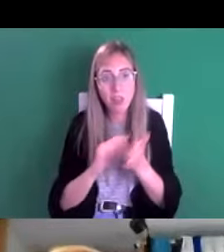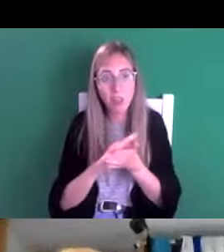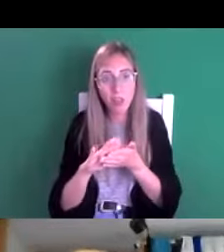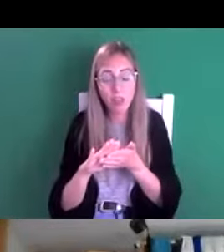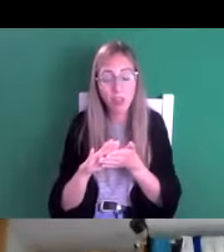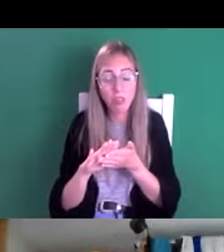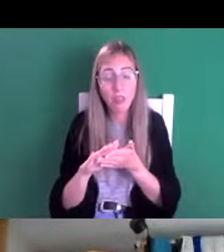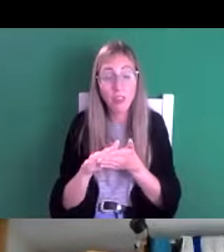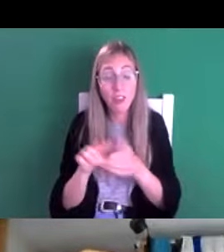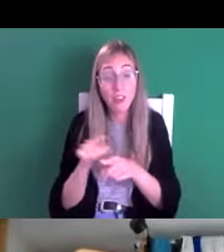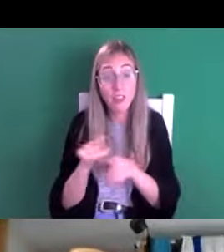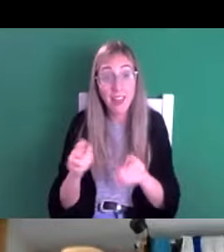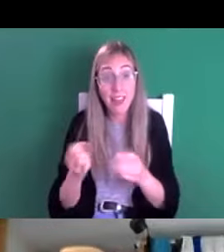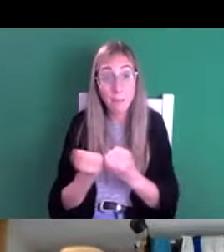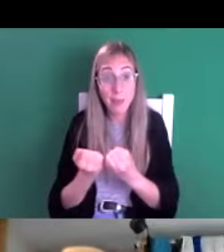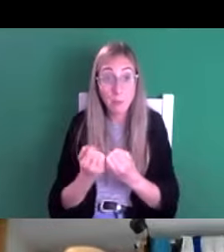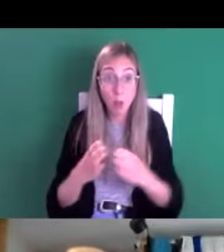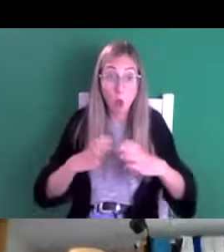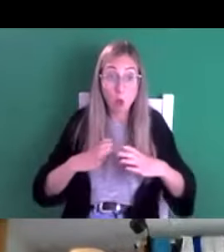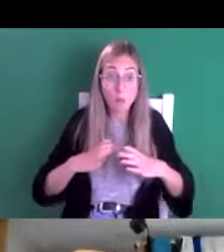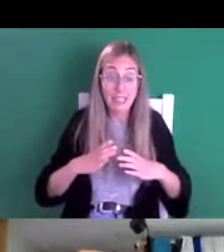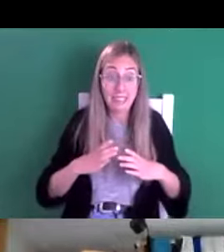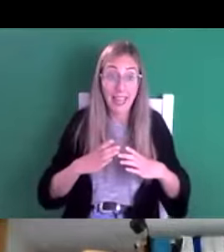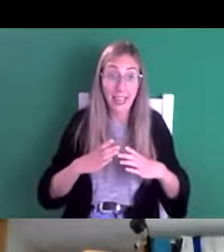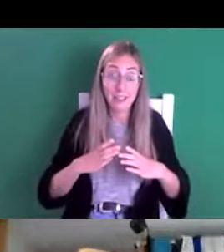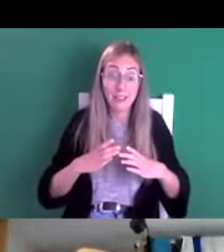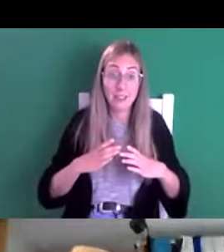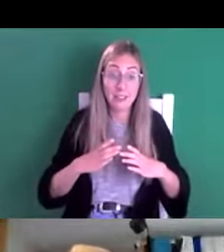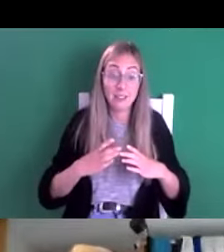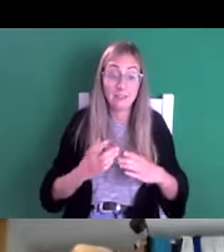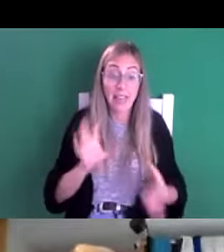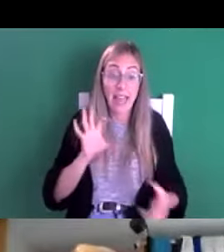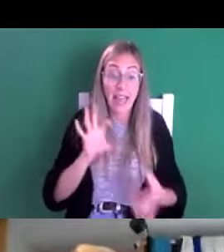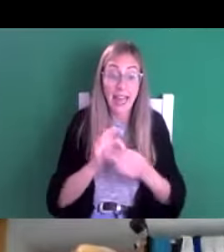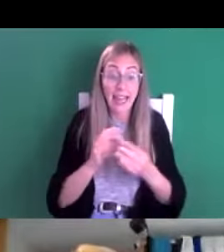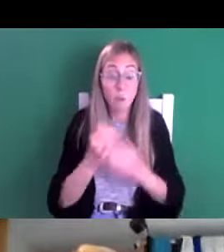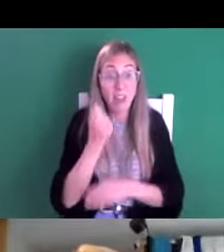been coming in with ideas that relate to their experience through cobid and that they want to